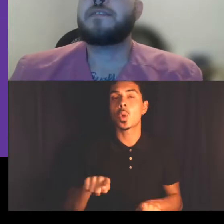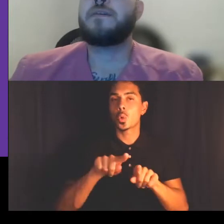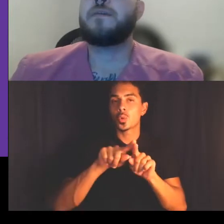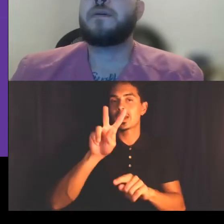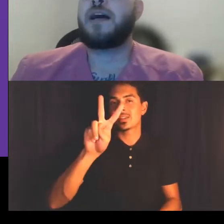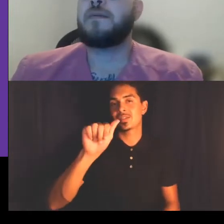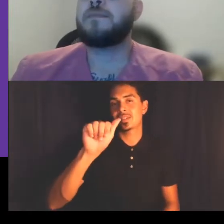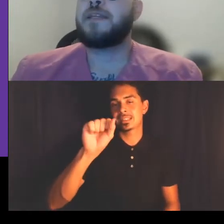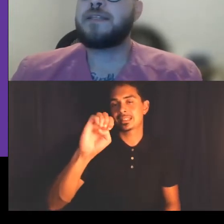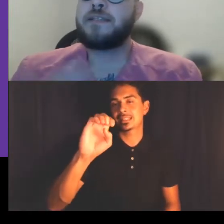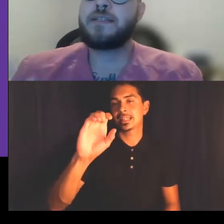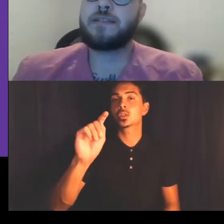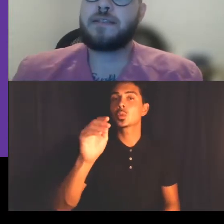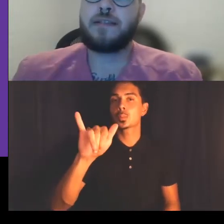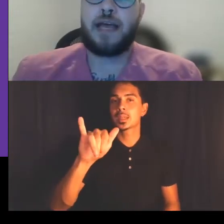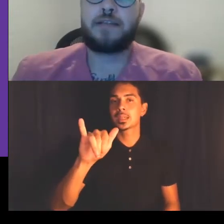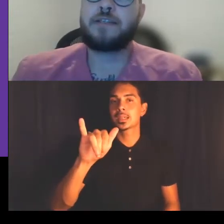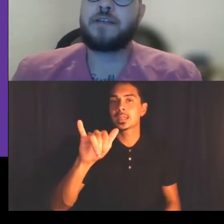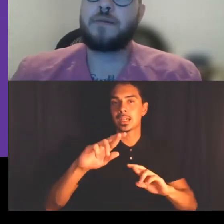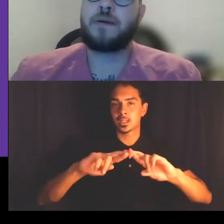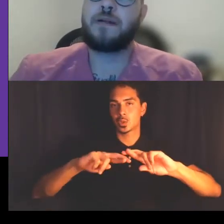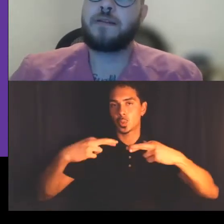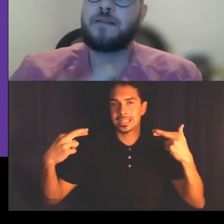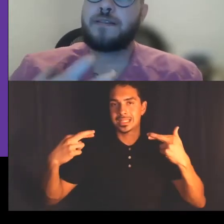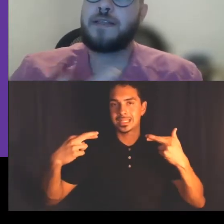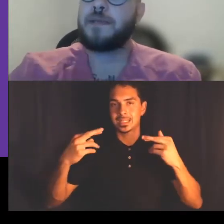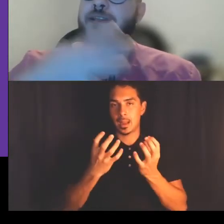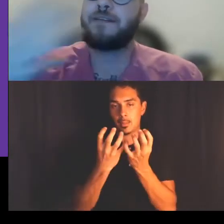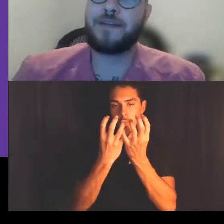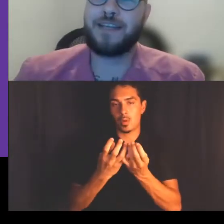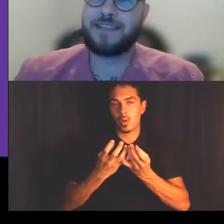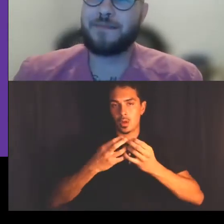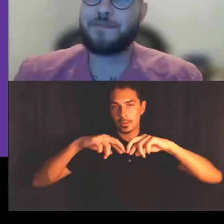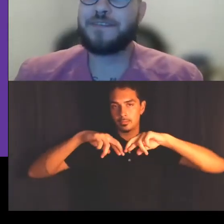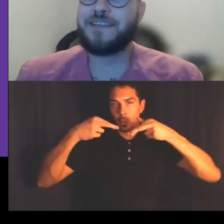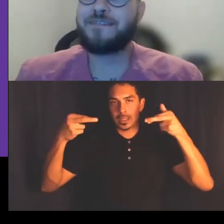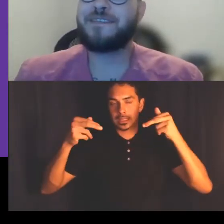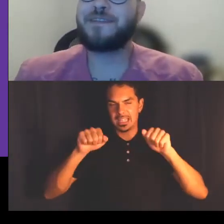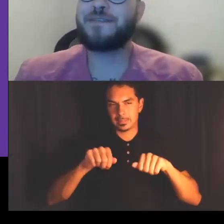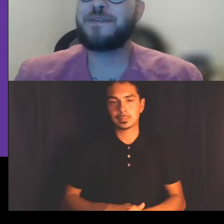So this is just a slide to show some of the different examples of those